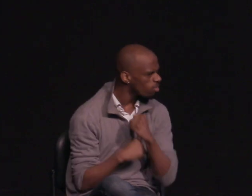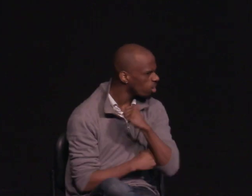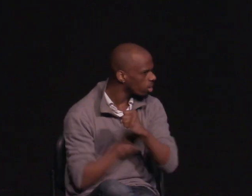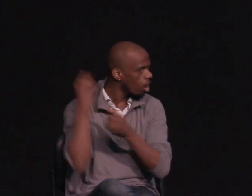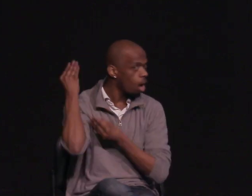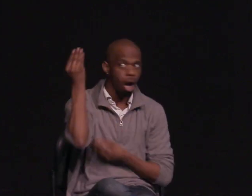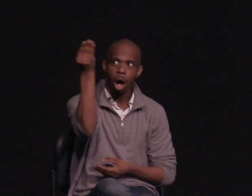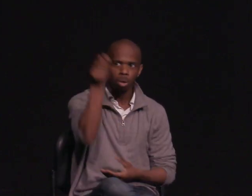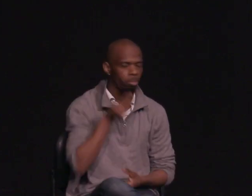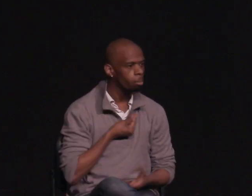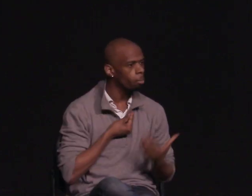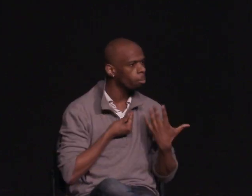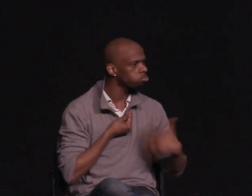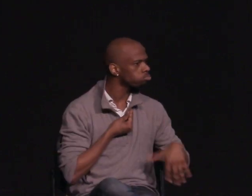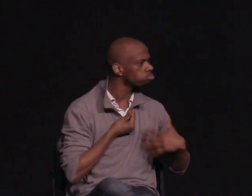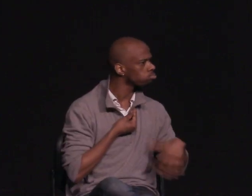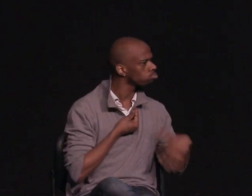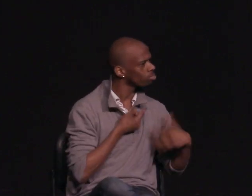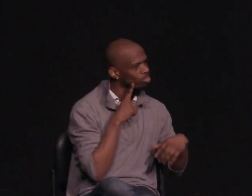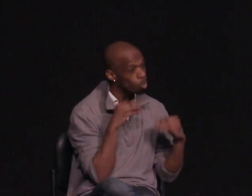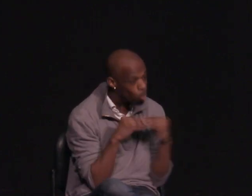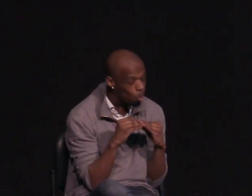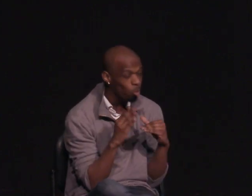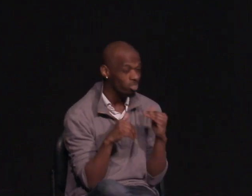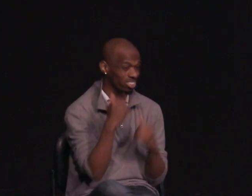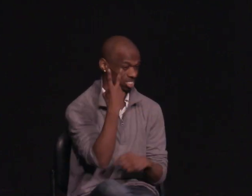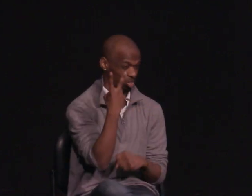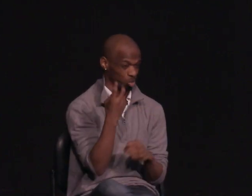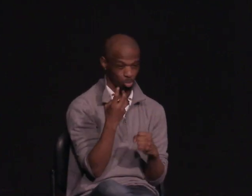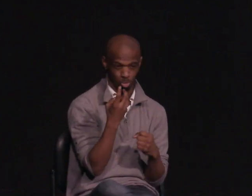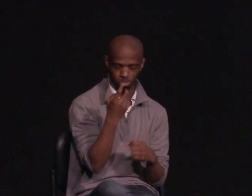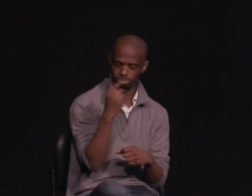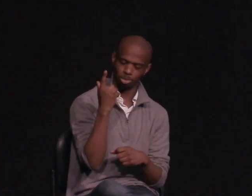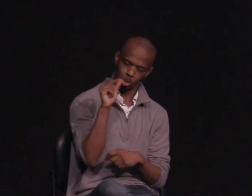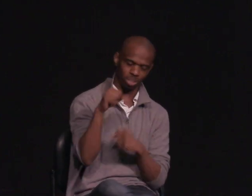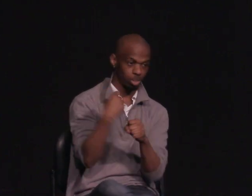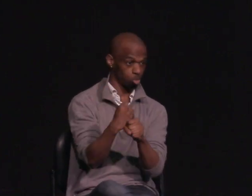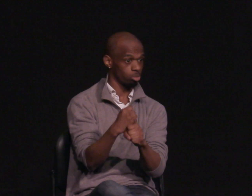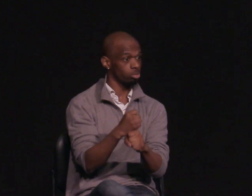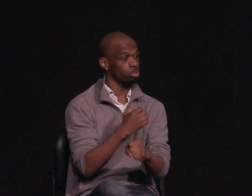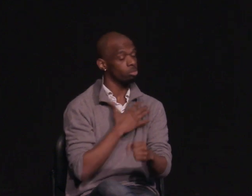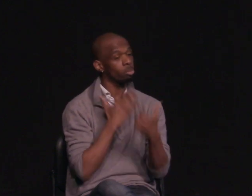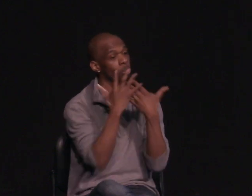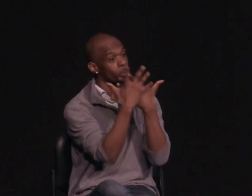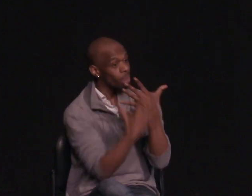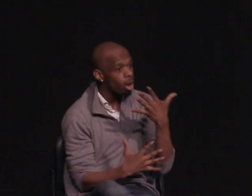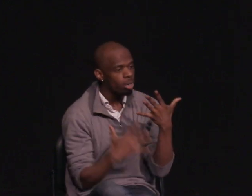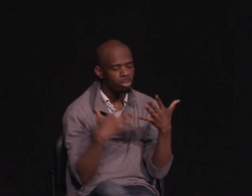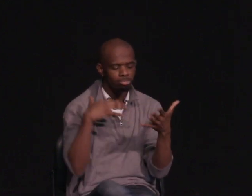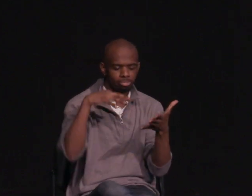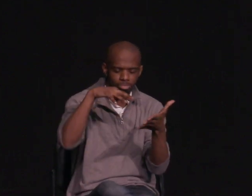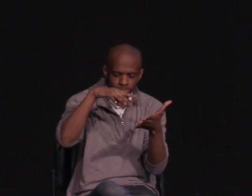I give thanks to all those who have made today possible: my blood, intellectual and artistic ancestors;